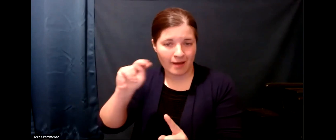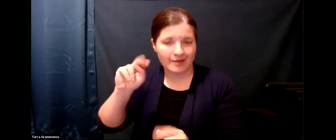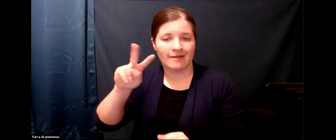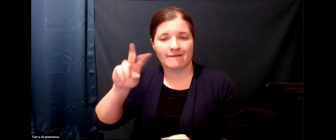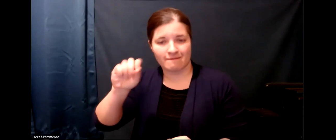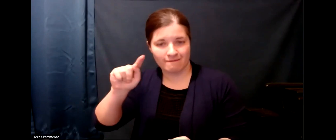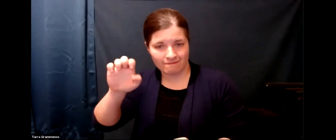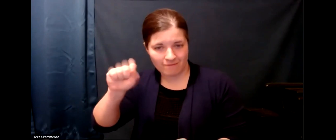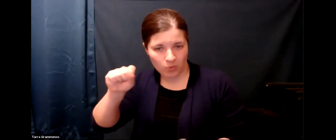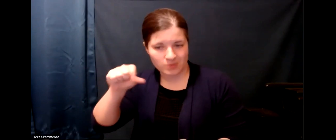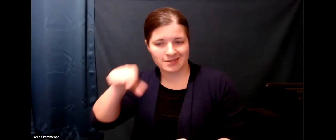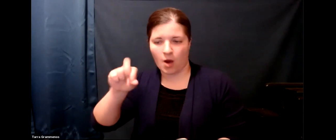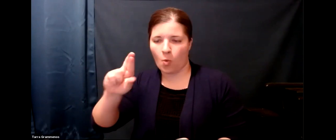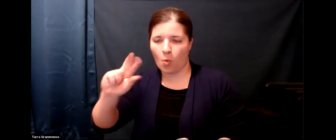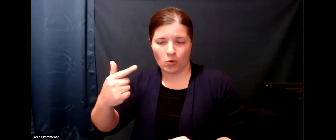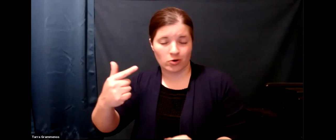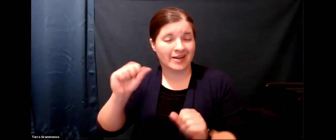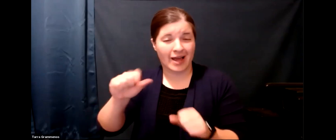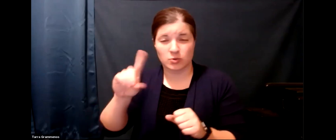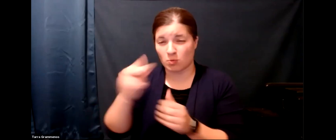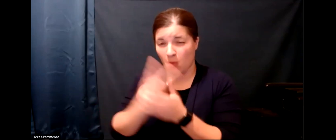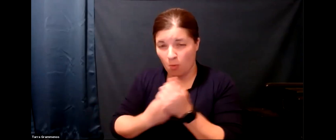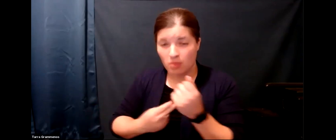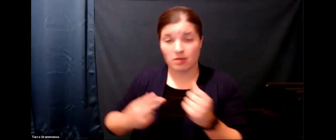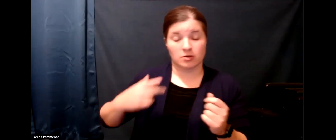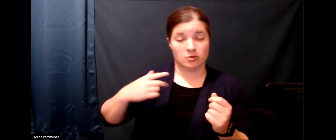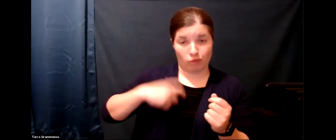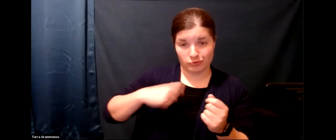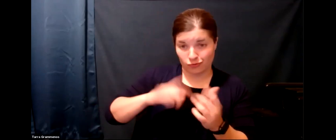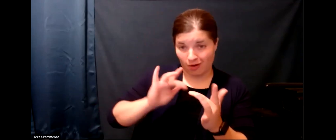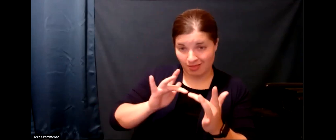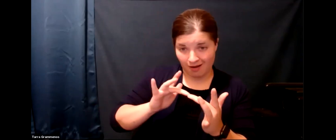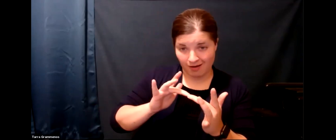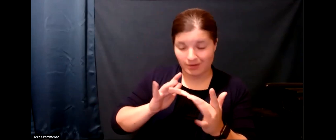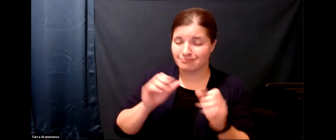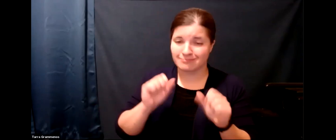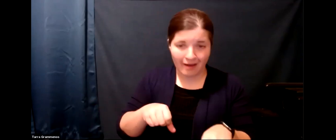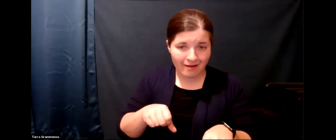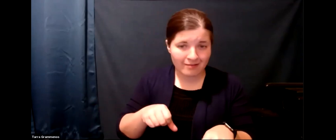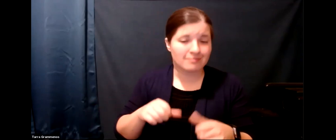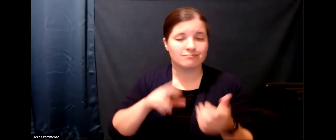mnvotes.org. You can still do did the old-fashioned way and go into